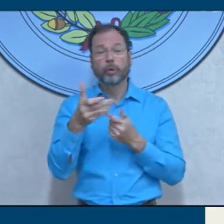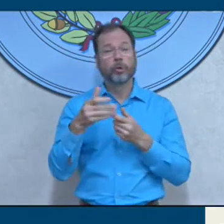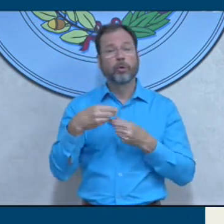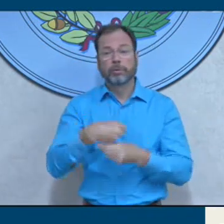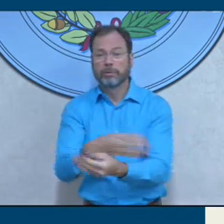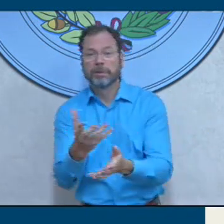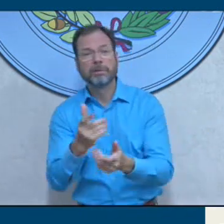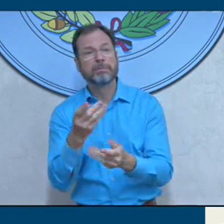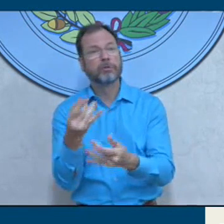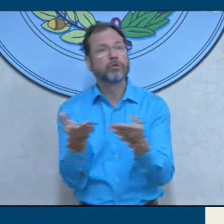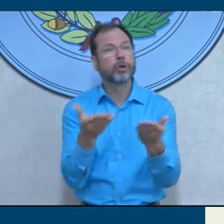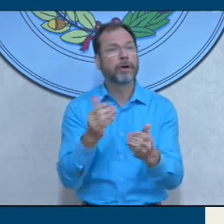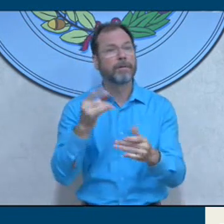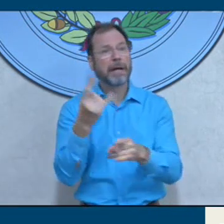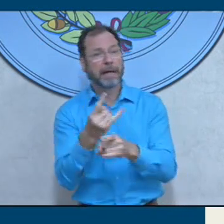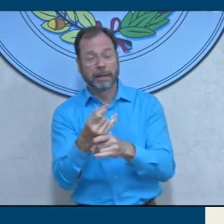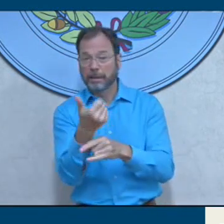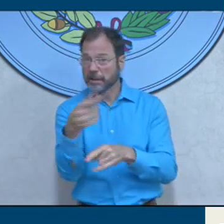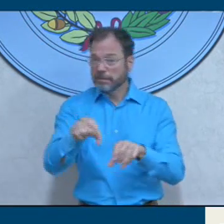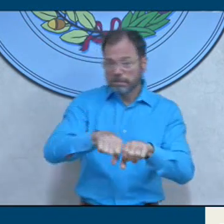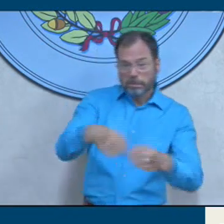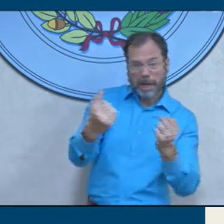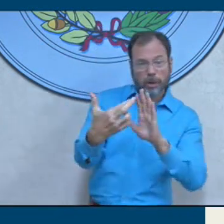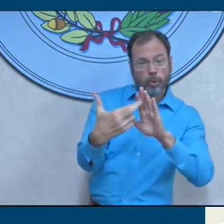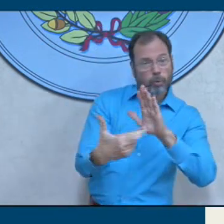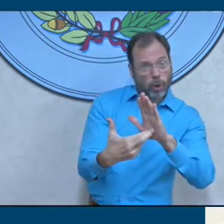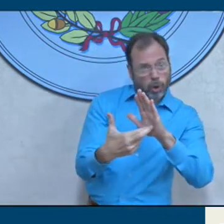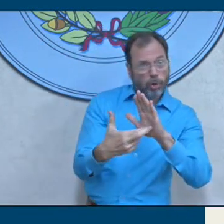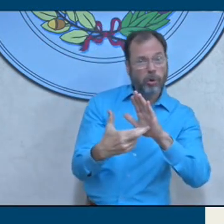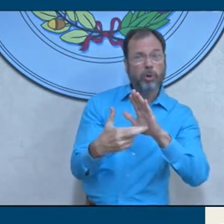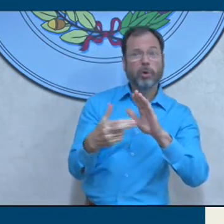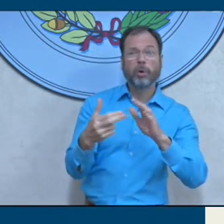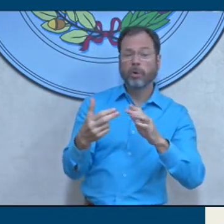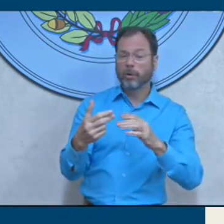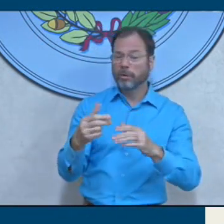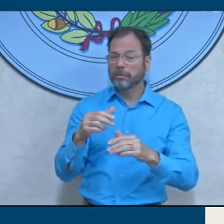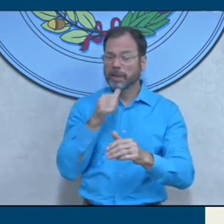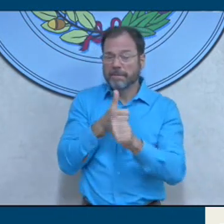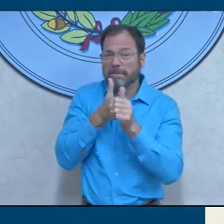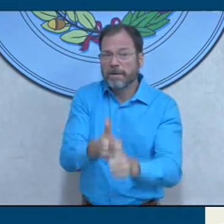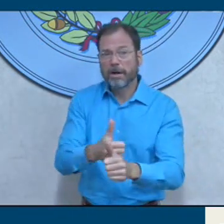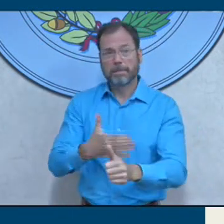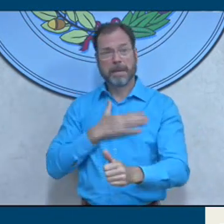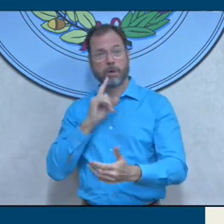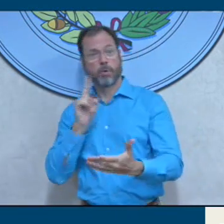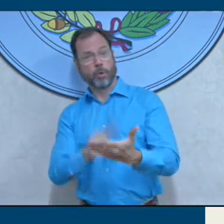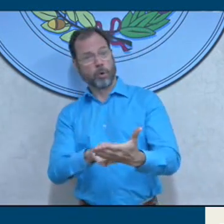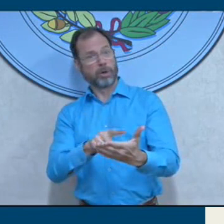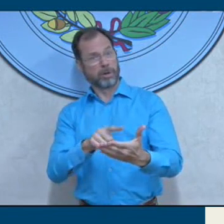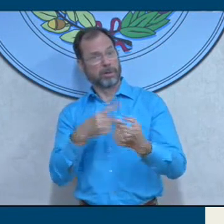ABC. THE TEA ABC ISSUED A WARNING. BUT TO BARS AND RESTAURANTS ACROSS THE SURTAX IS THE SERVE ALCOHOL. THAT IF